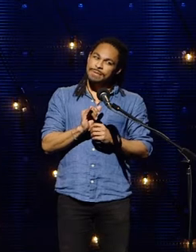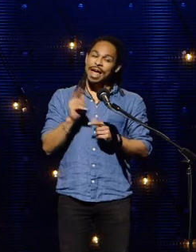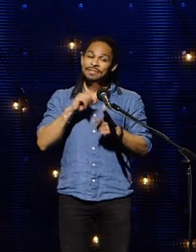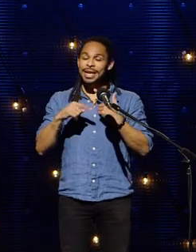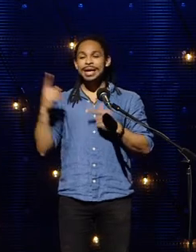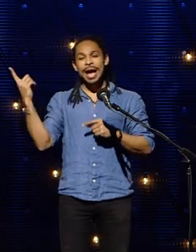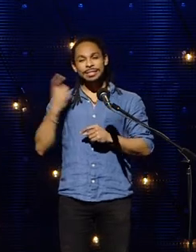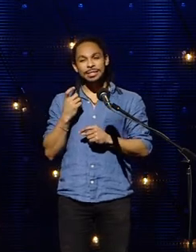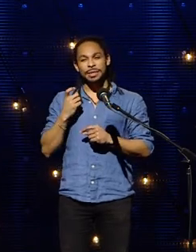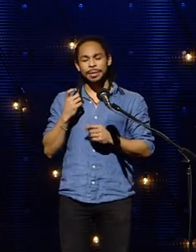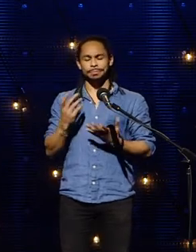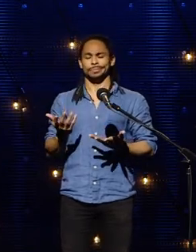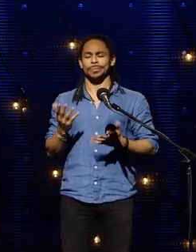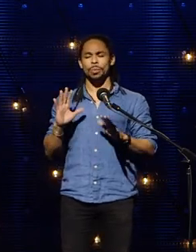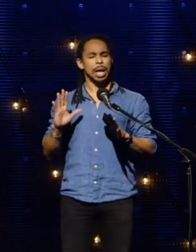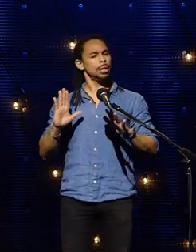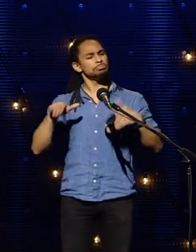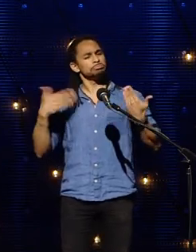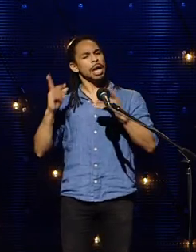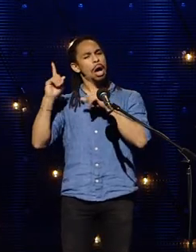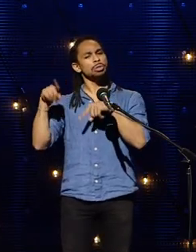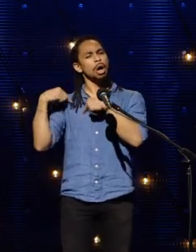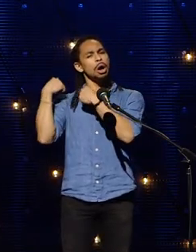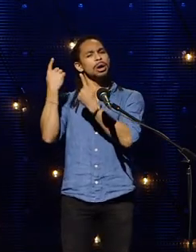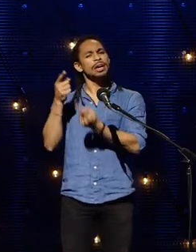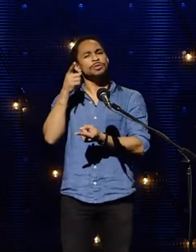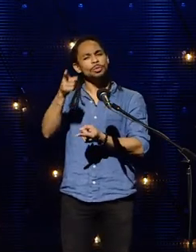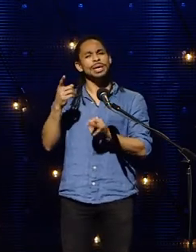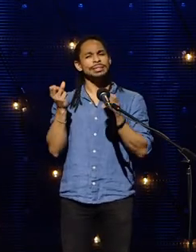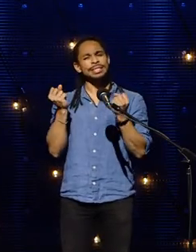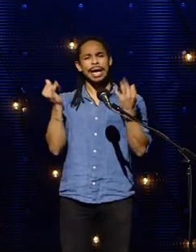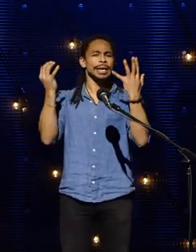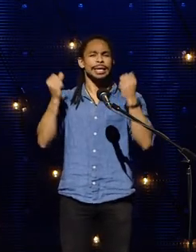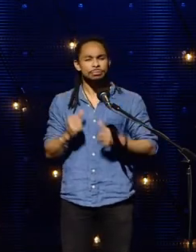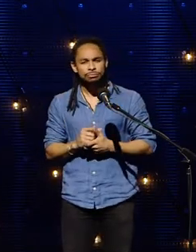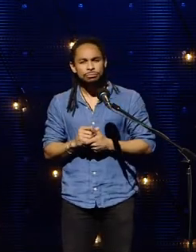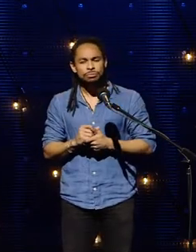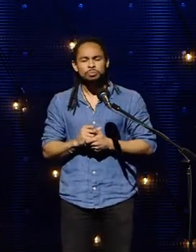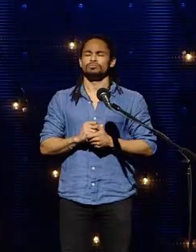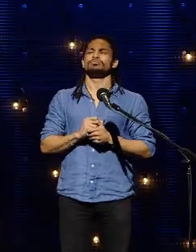And then he asks me, "Well, how long have you been signing?"